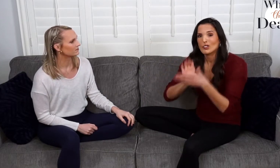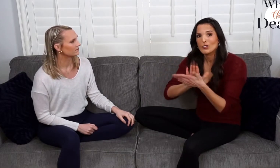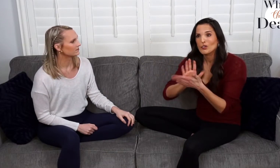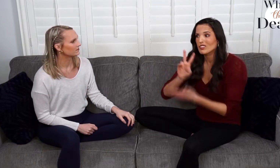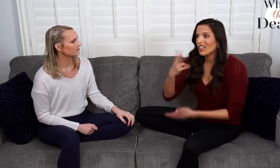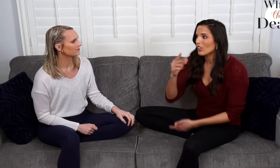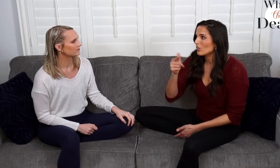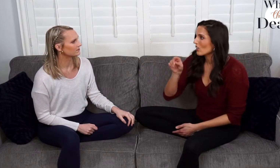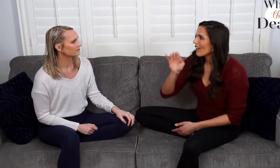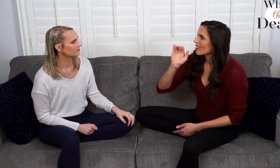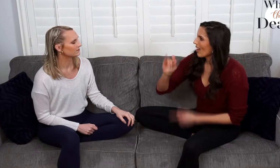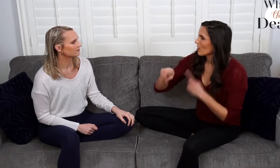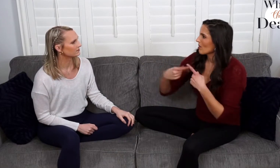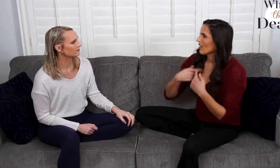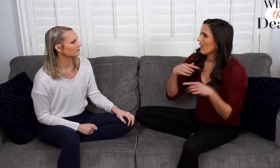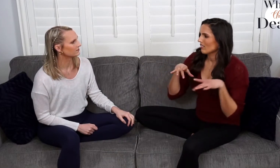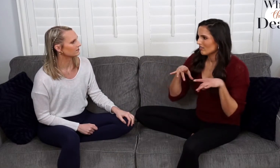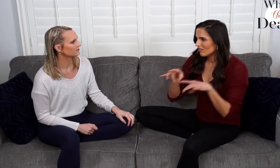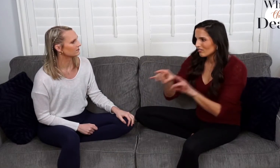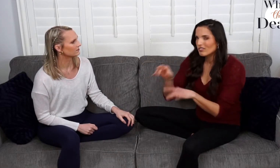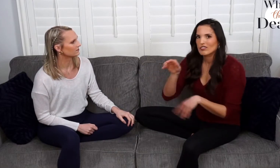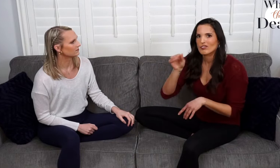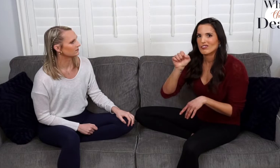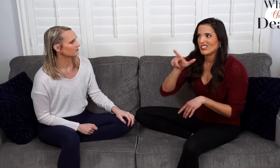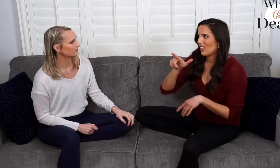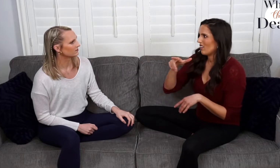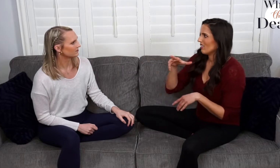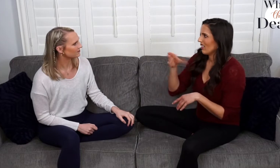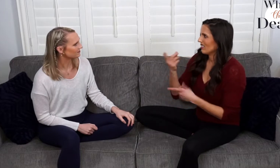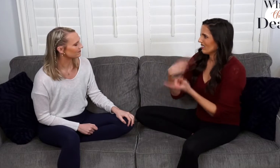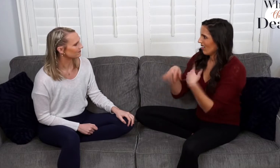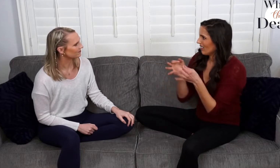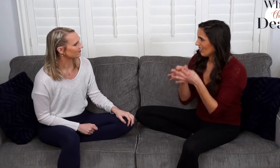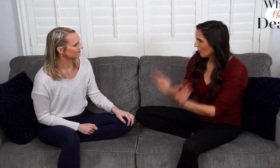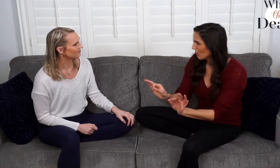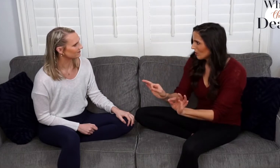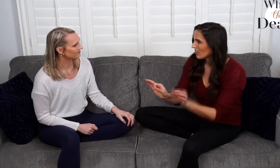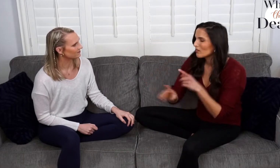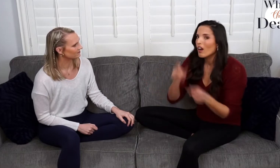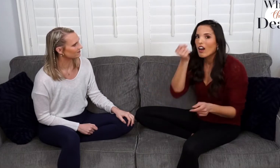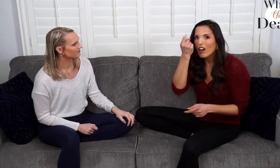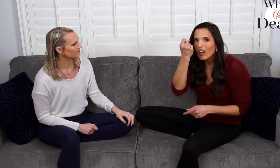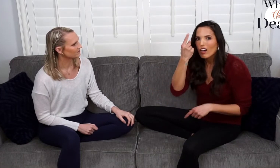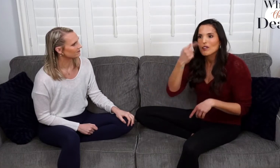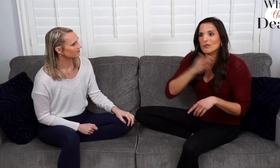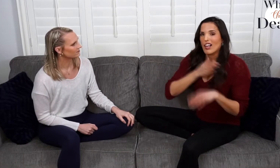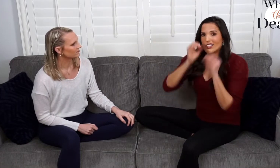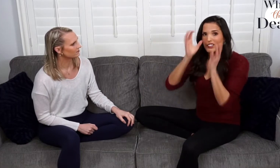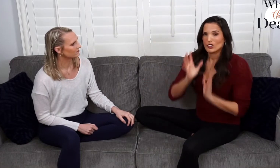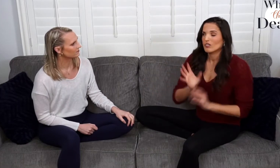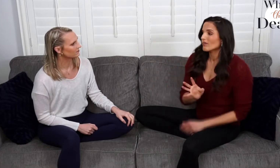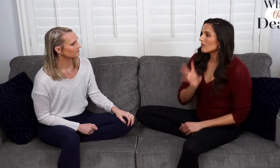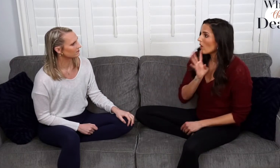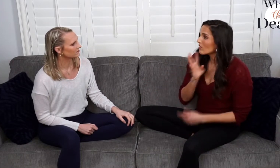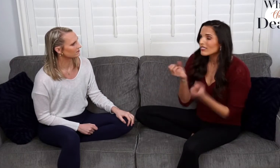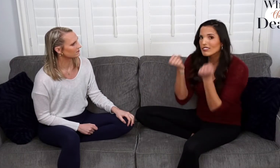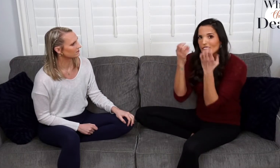School in second grade and that's when I learned Sign Language, but it's because my teachers